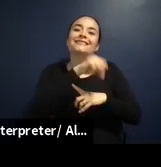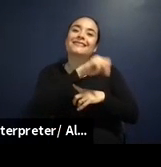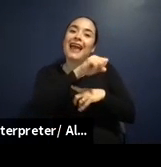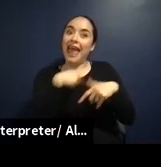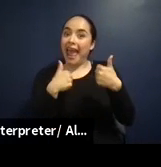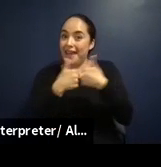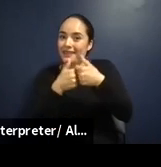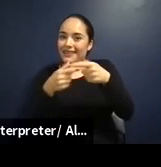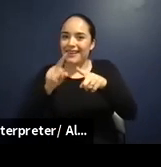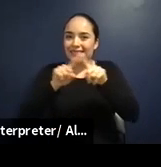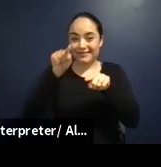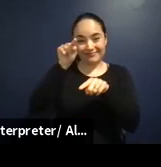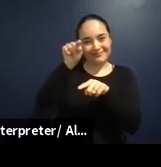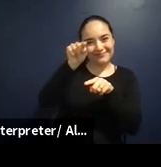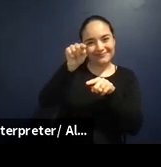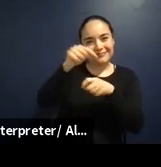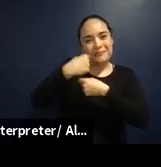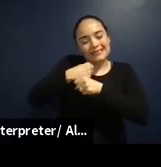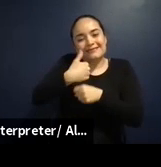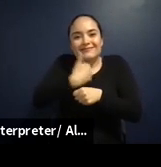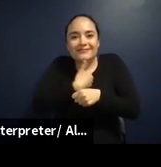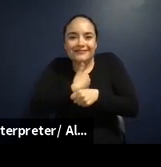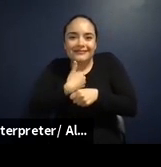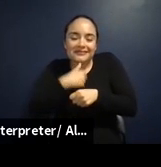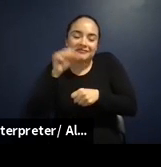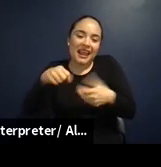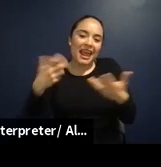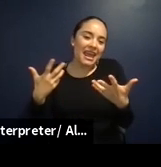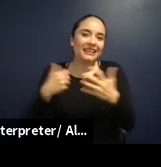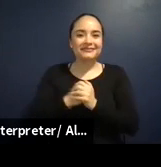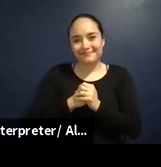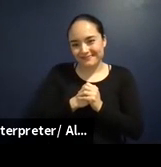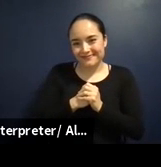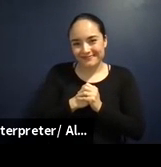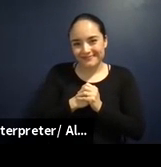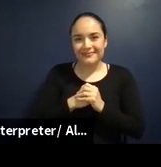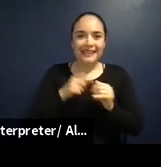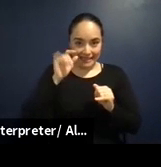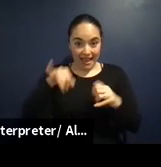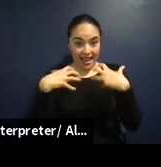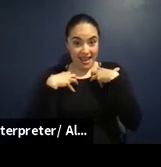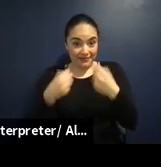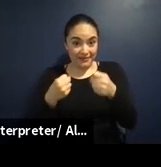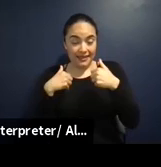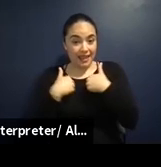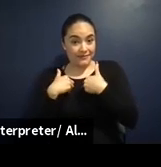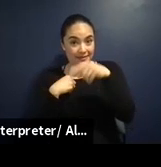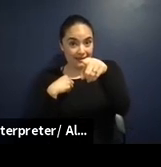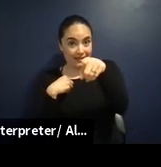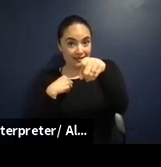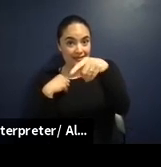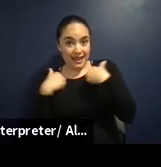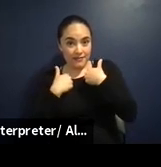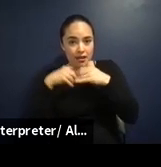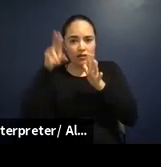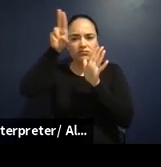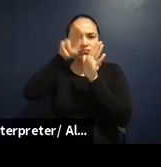[Kim]: Yeah, so I mean, that's an animal that was alive at some point, and got buried with sediments over